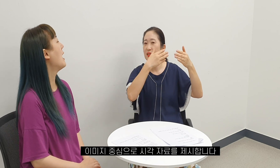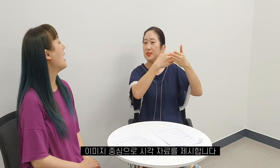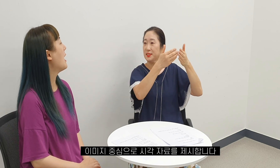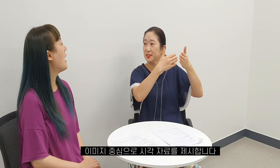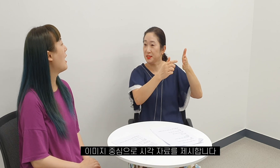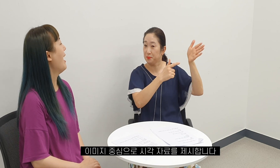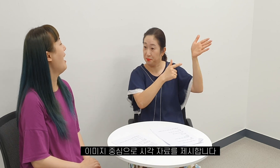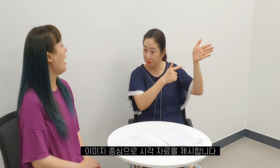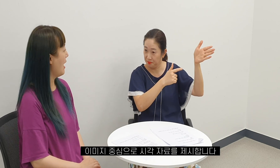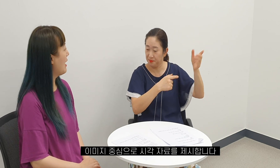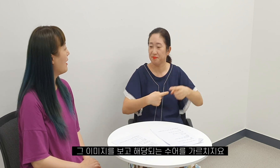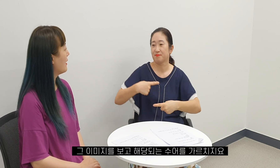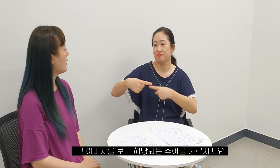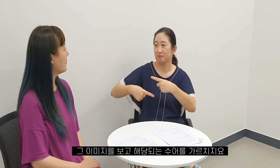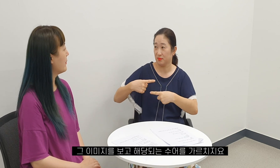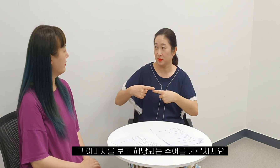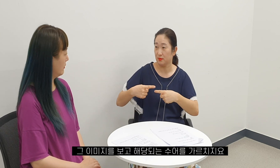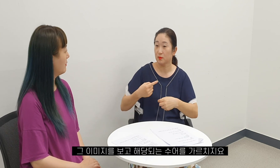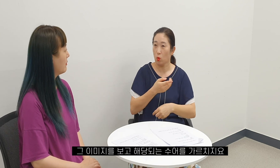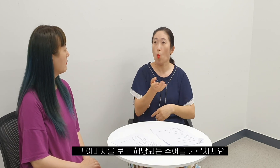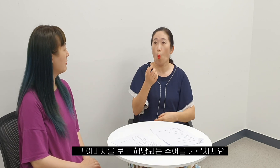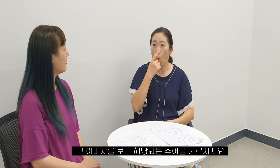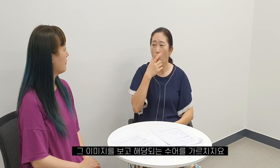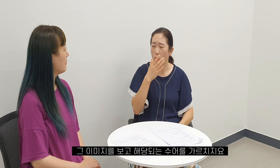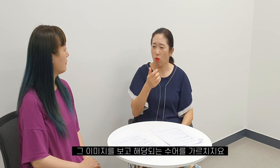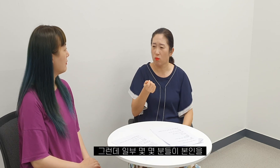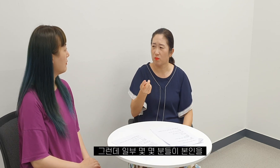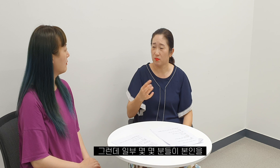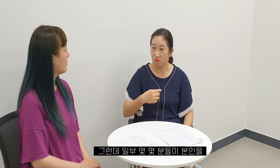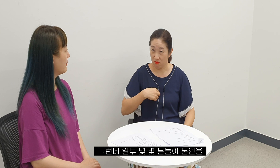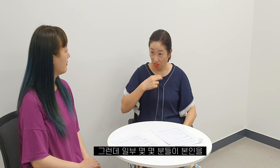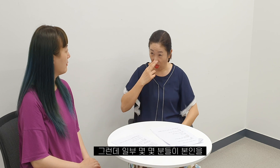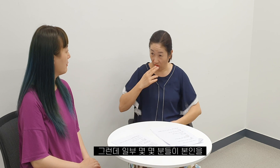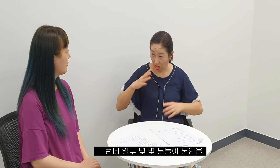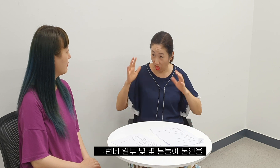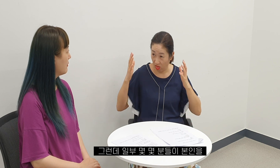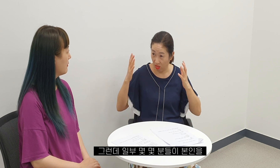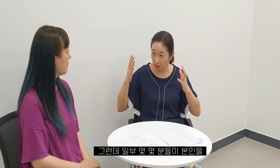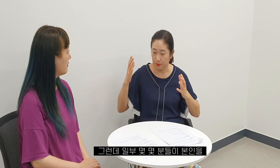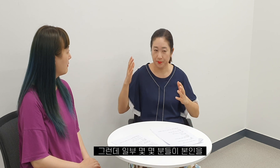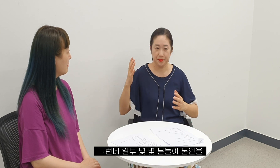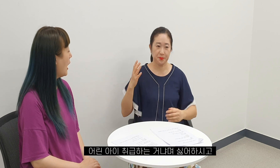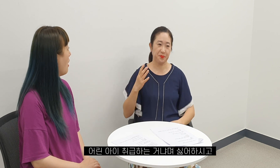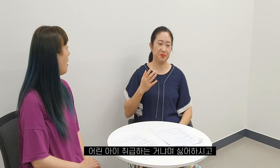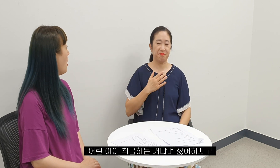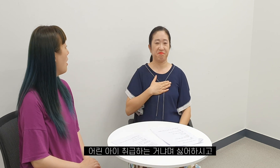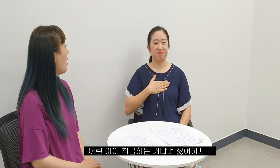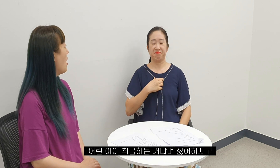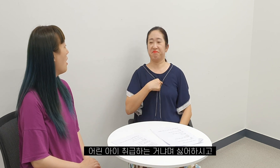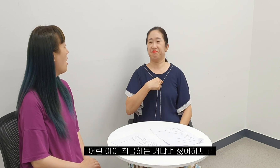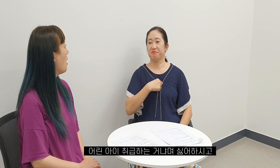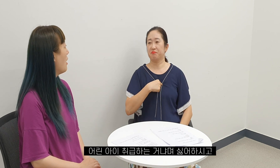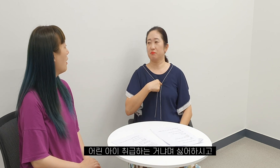not Korean words and sentences. Look at the image and teach the corresponding sign language. However, there were some people who disliked me